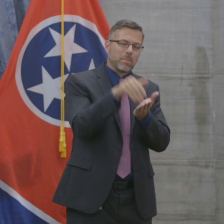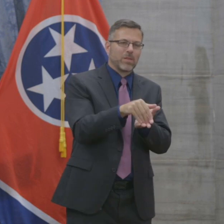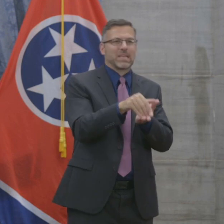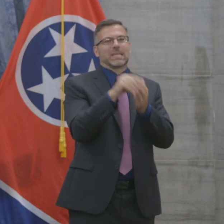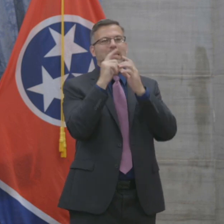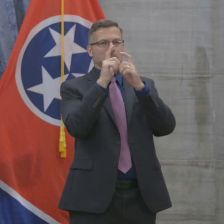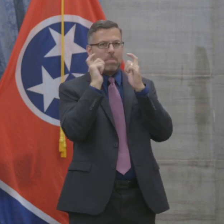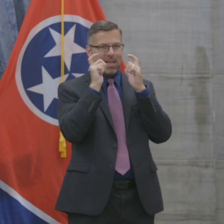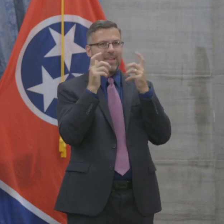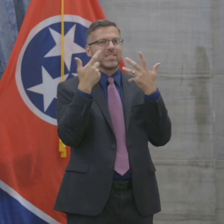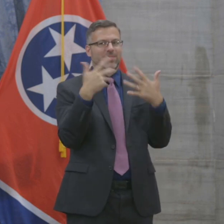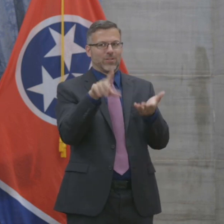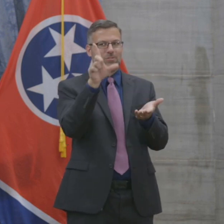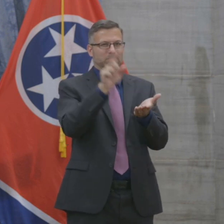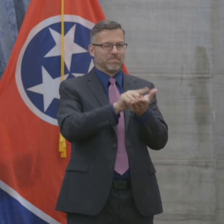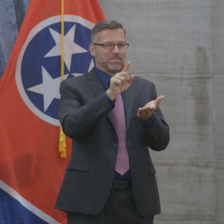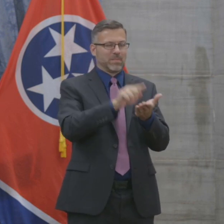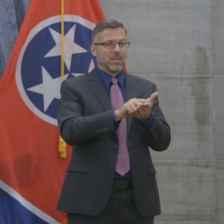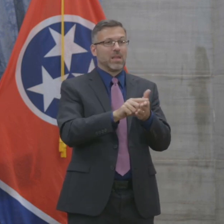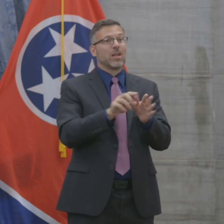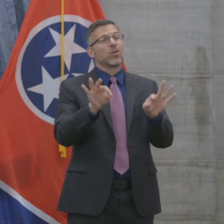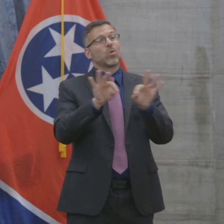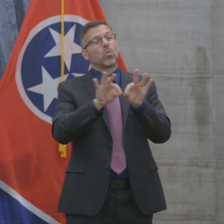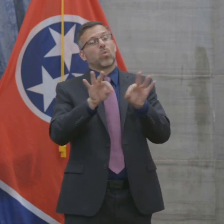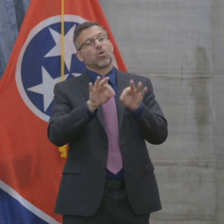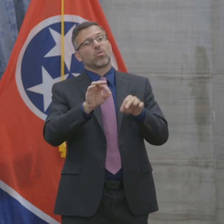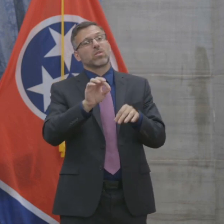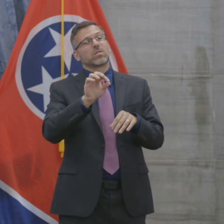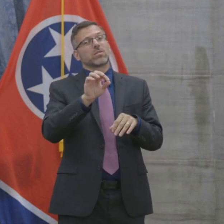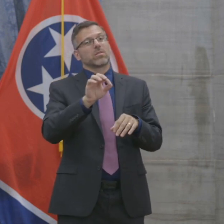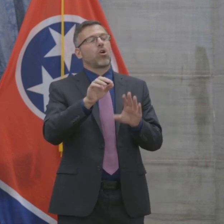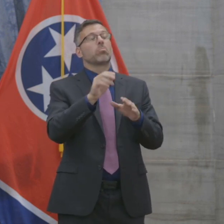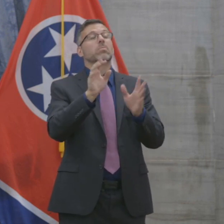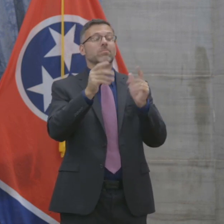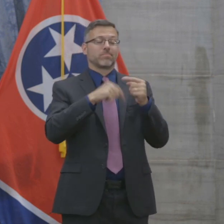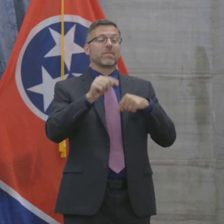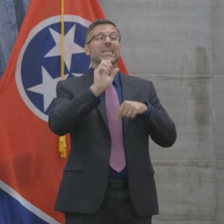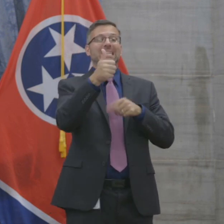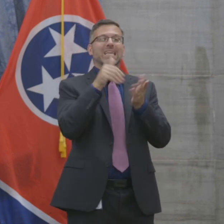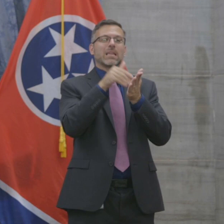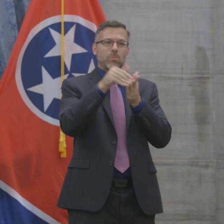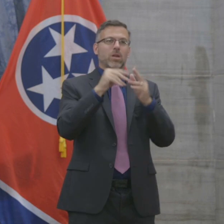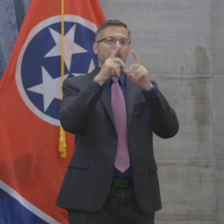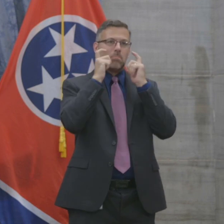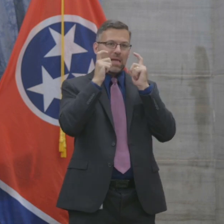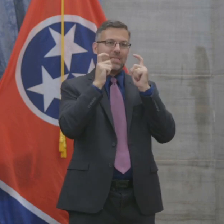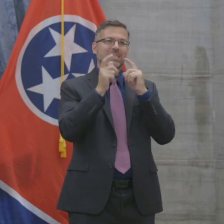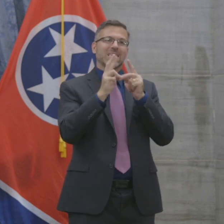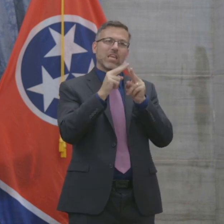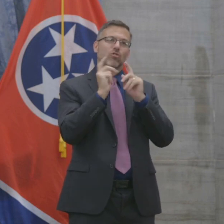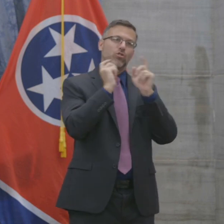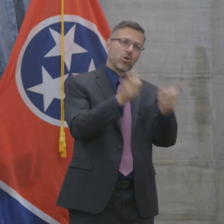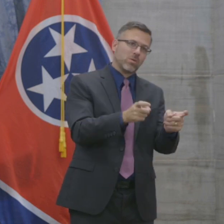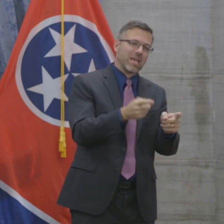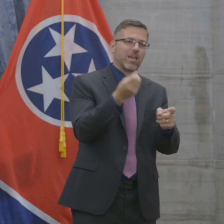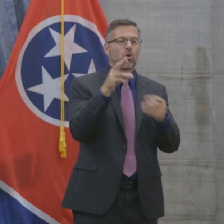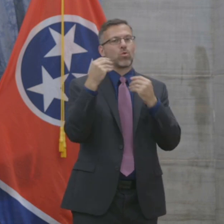Tennesseans. I want to say thank you to the contributions from organizations like signa, United Healthcare, Mayor Harris